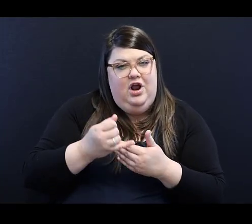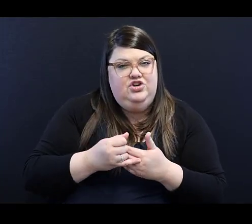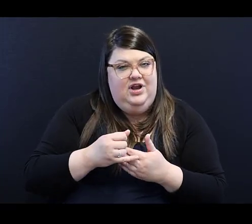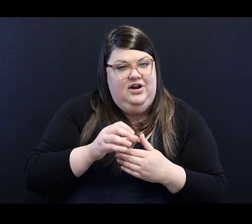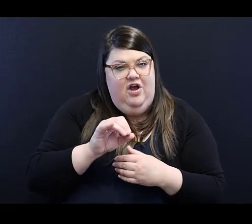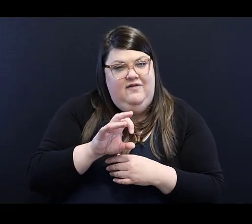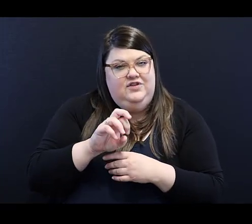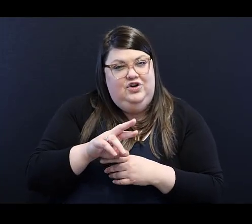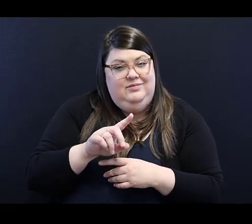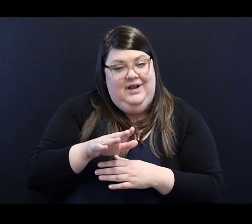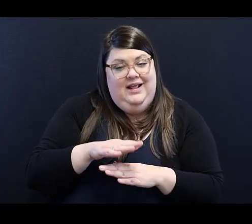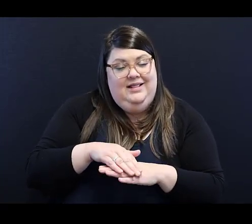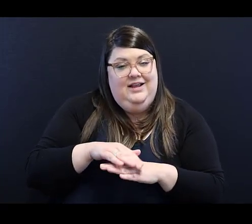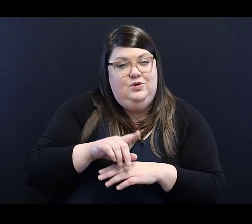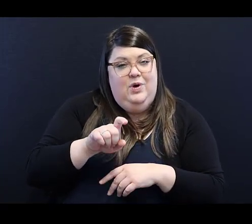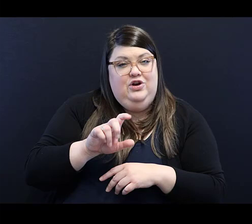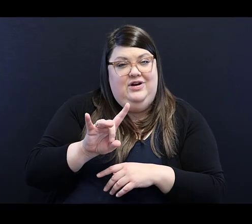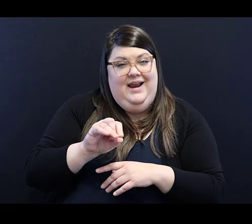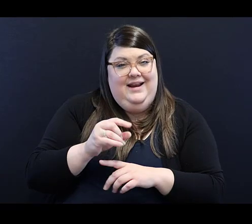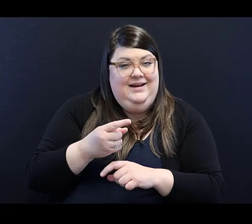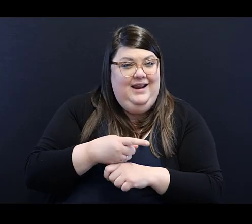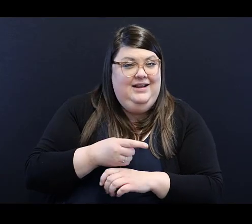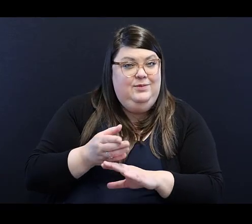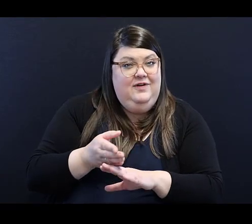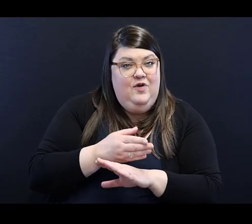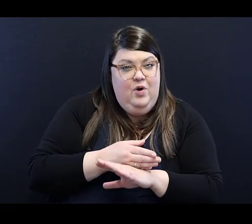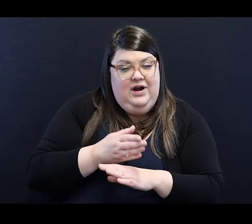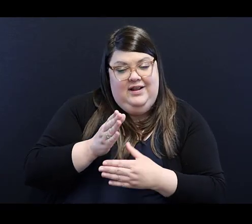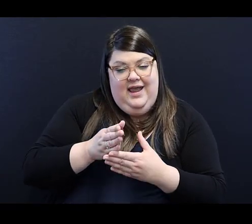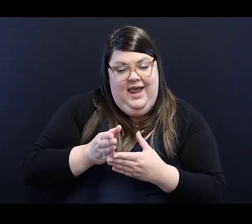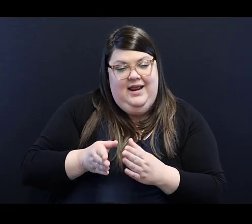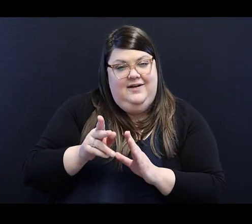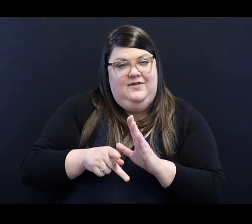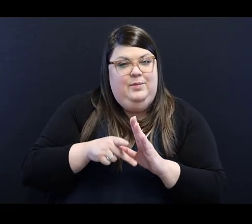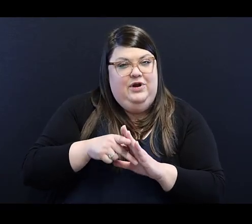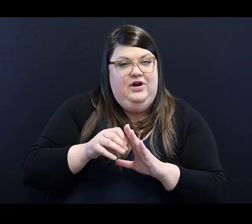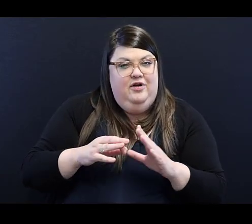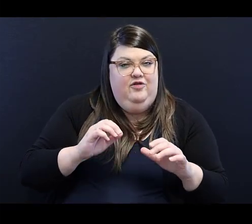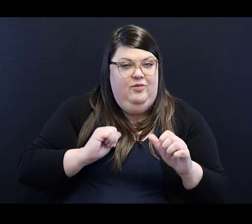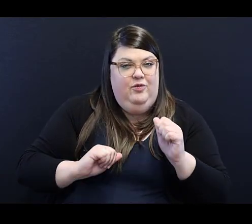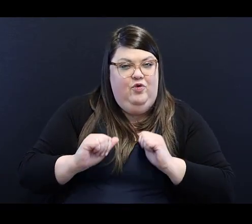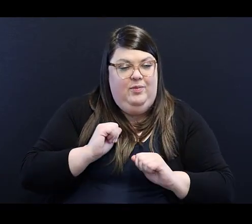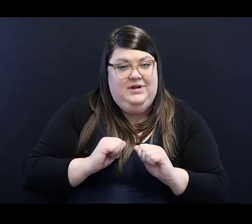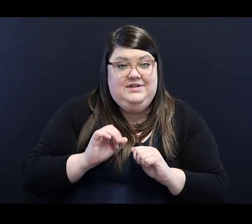at least 180 days before the end of the grant period of performance. If approved,